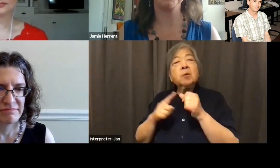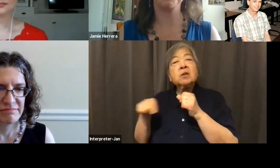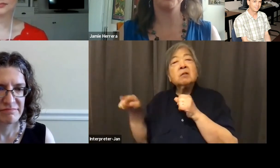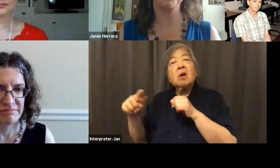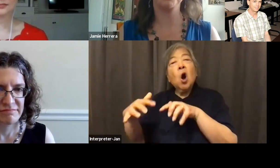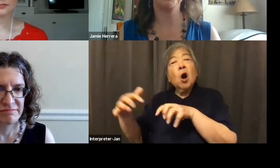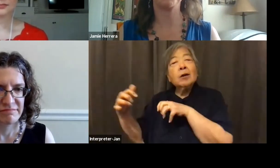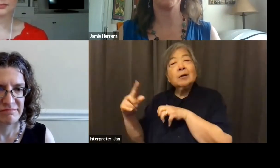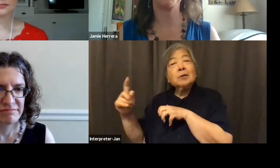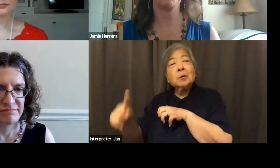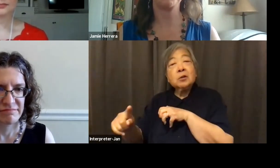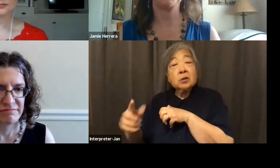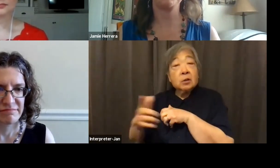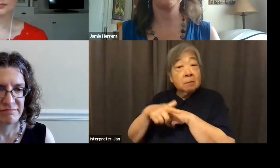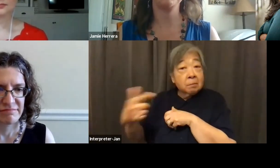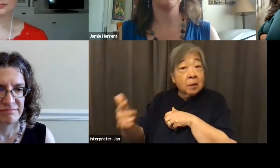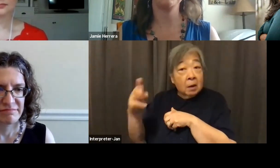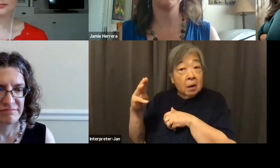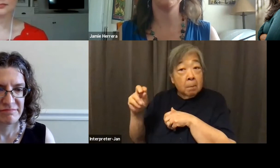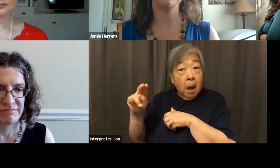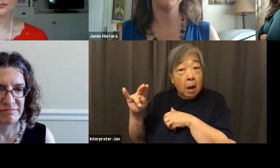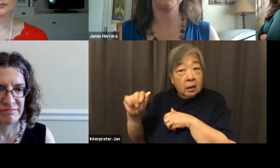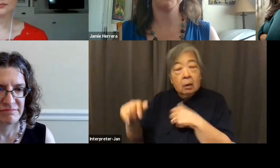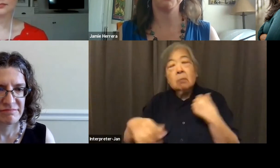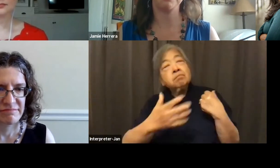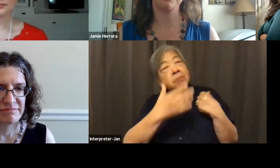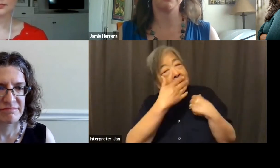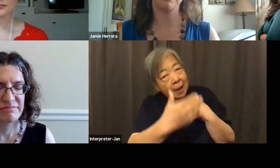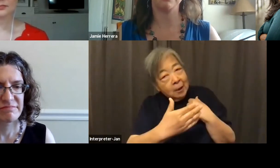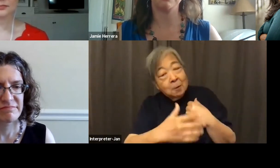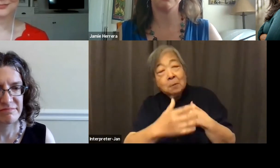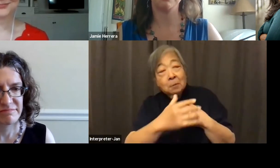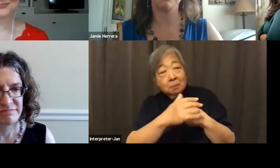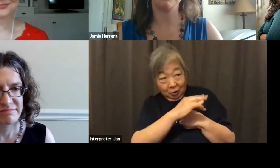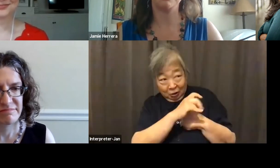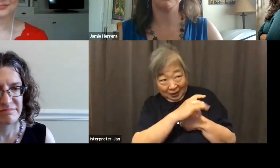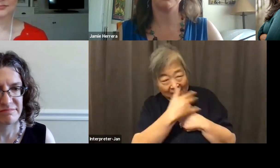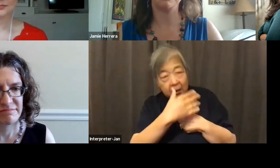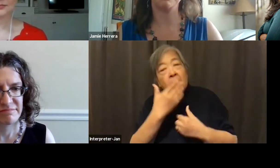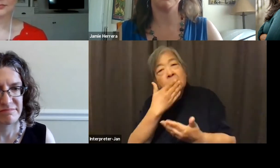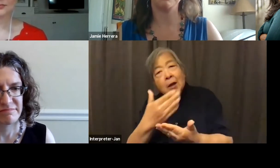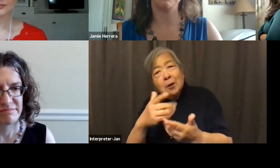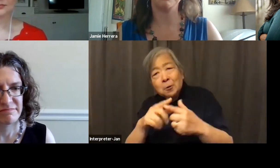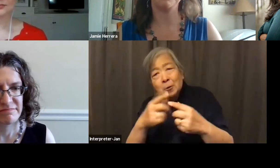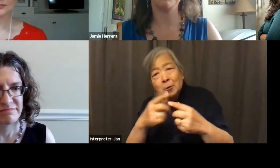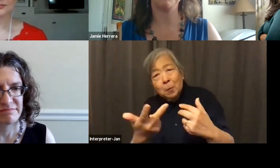Thanks, Justin and thank you to all the panelists. That was very, very informative.